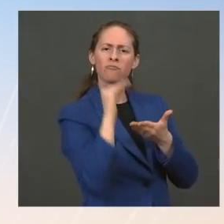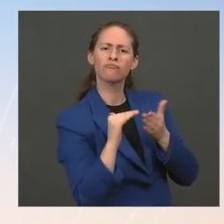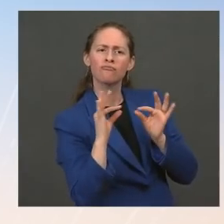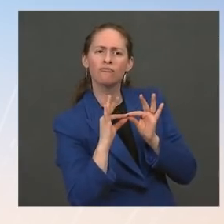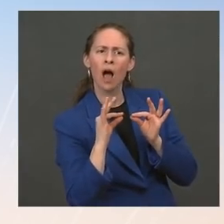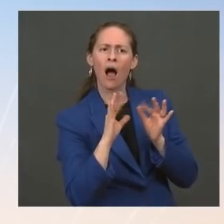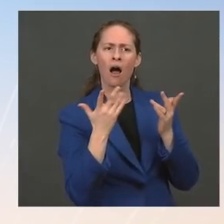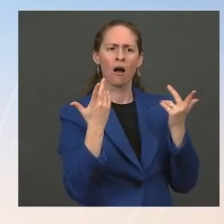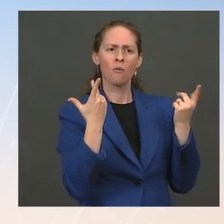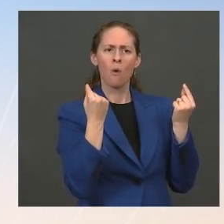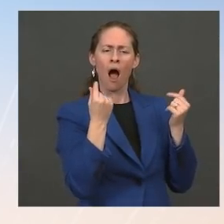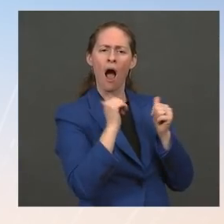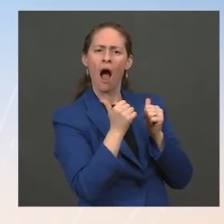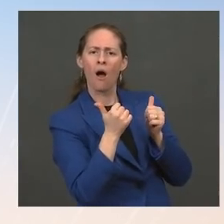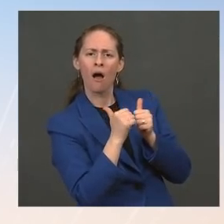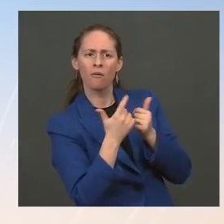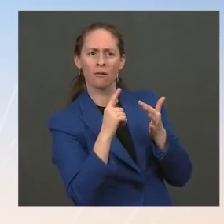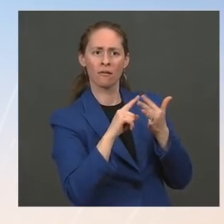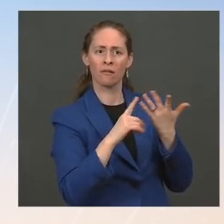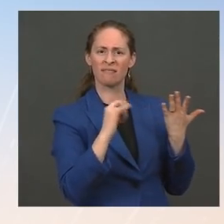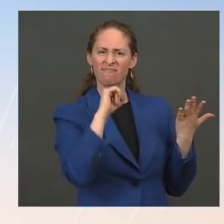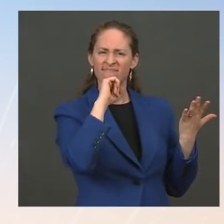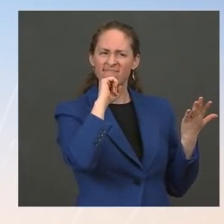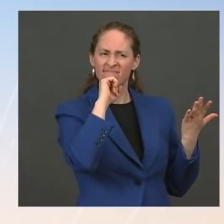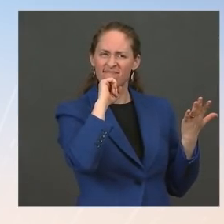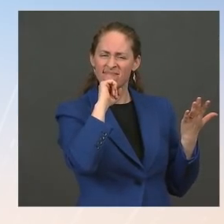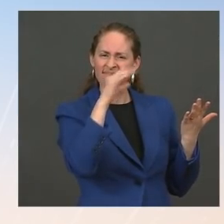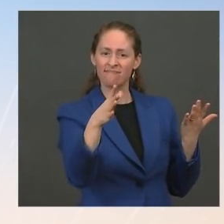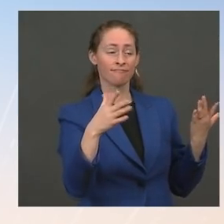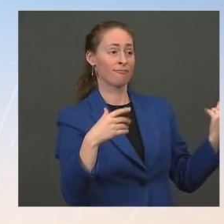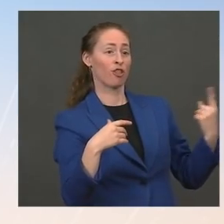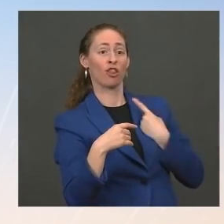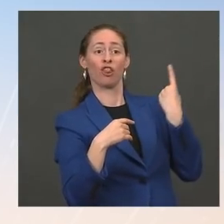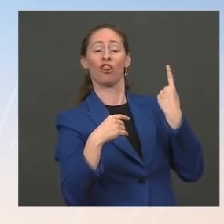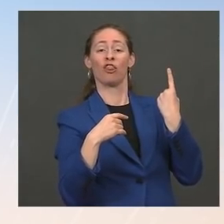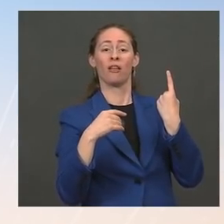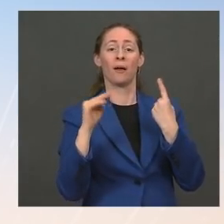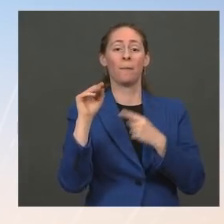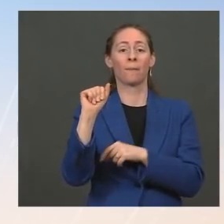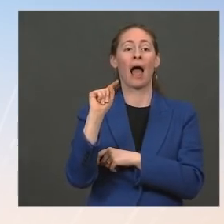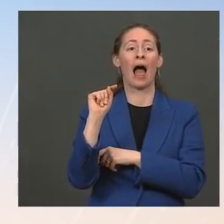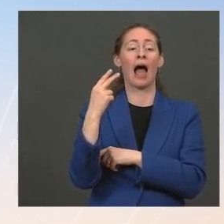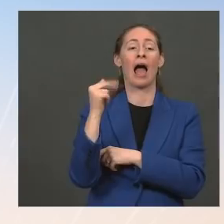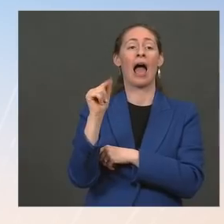I don't know what the "Mad Hatter" reference is, but that feels like it's more applicable. The Press: It's about "Alice in Wonderland." Ms. Psaki: Okay. Go ahead.